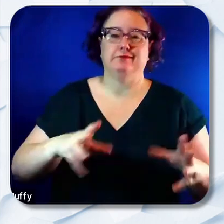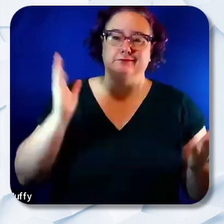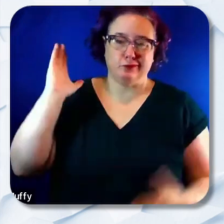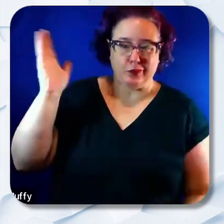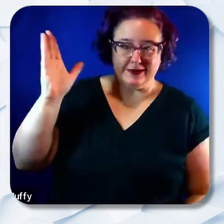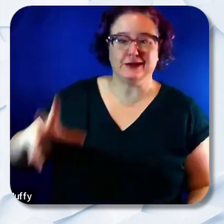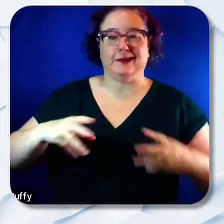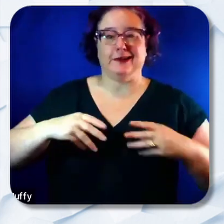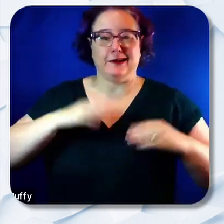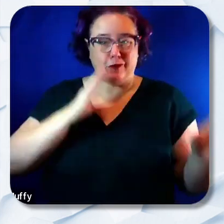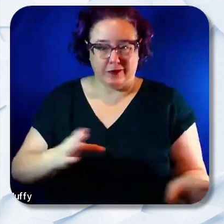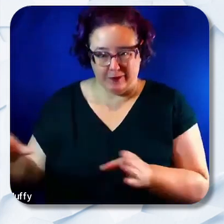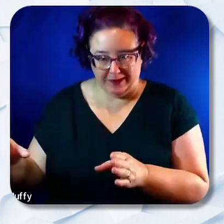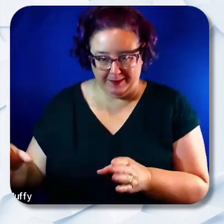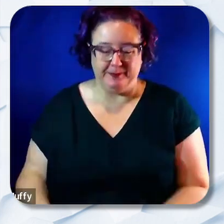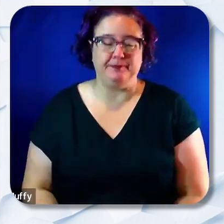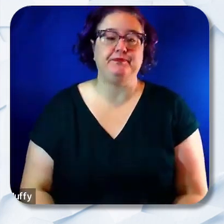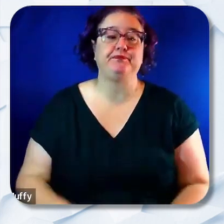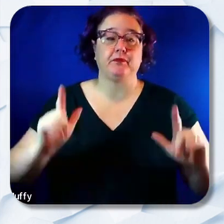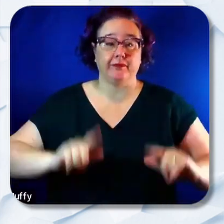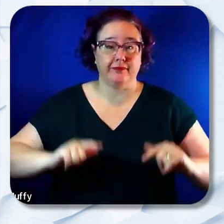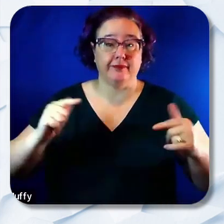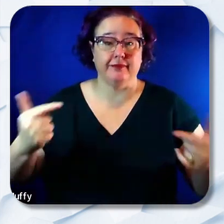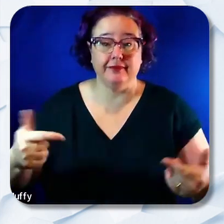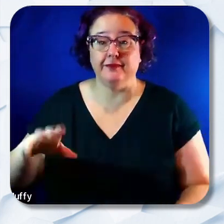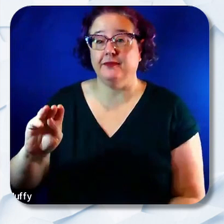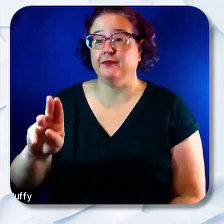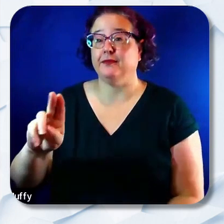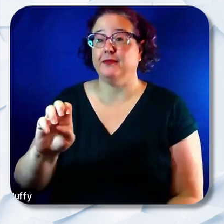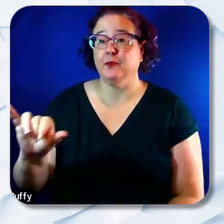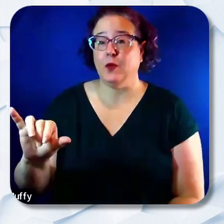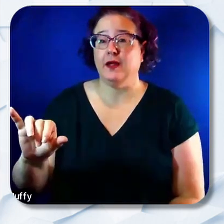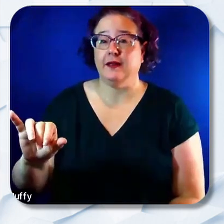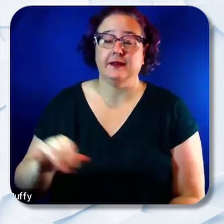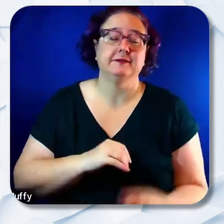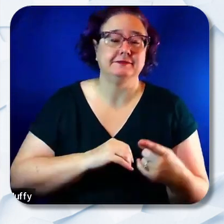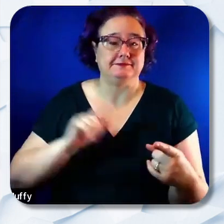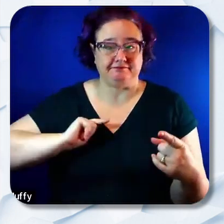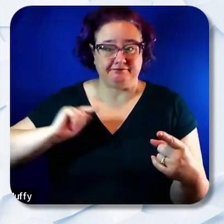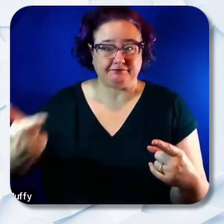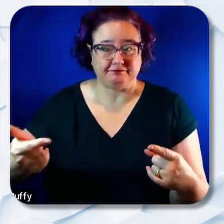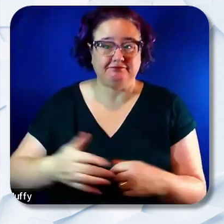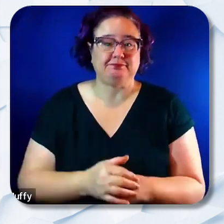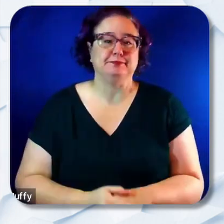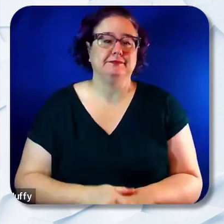I'll now hand it over to Meuy Vue to discuss the EEF Annual Reporting requirements.